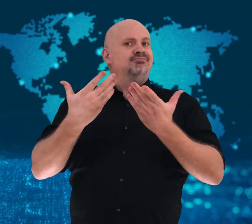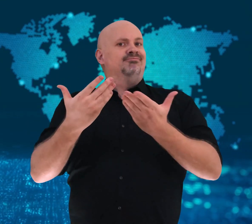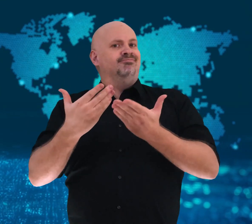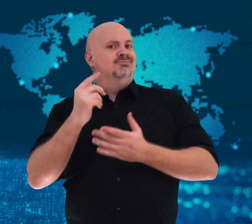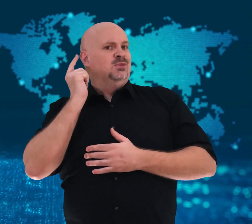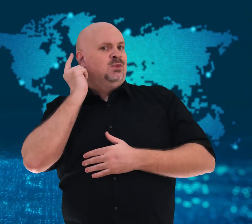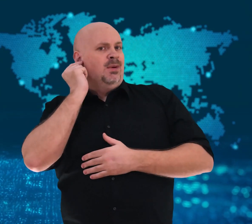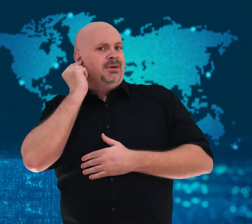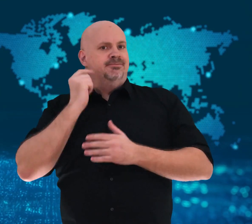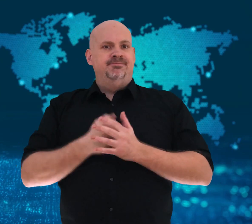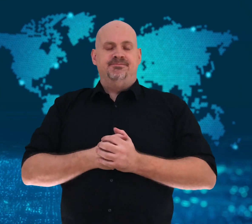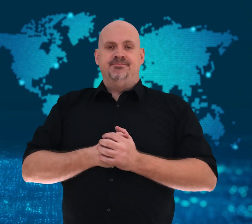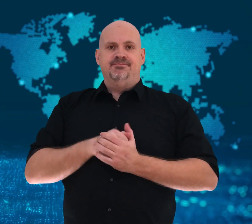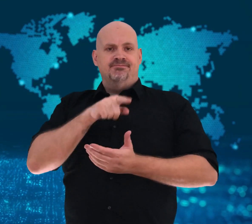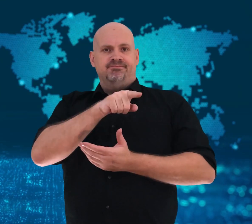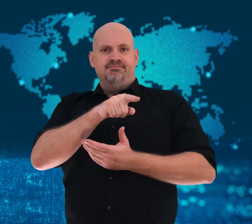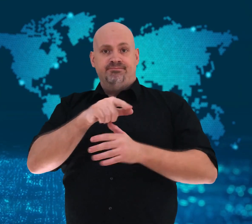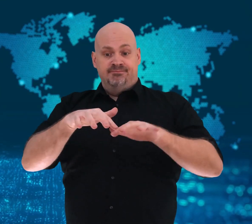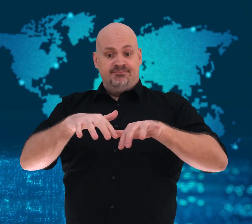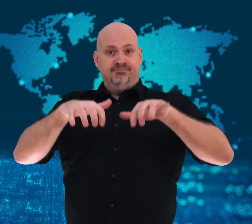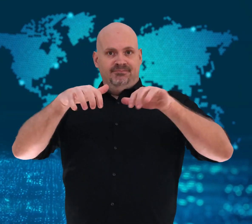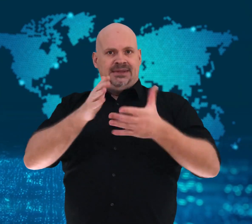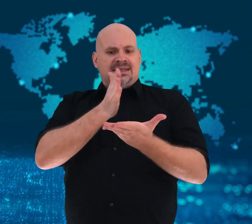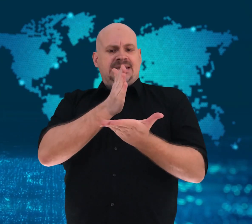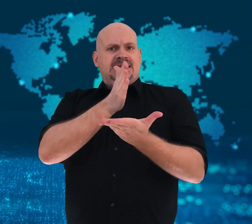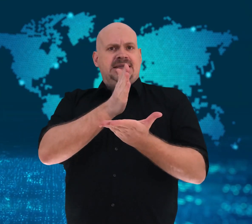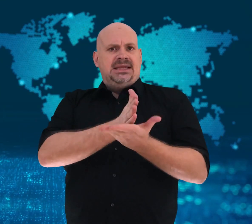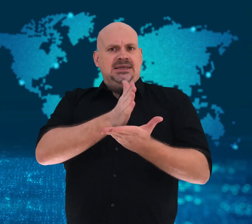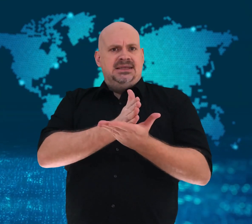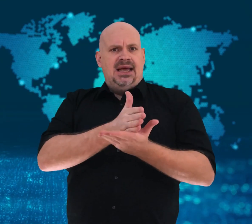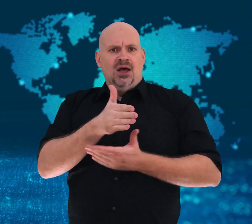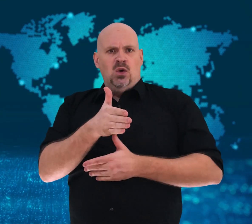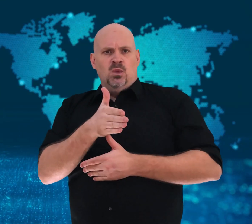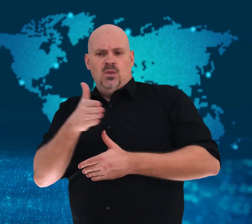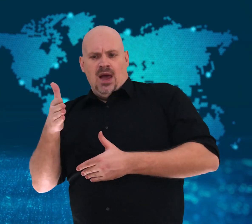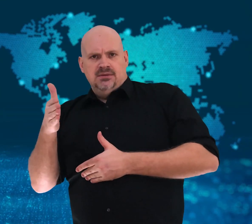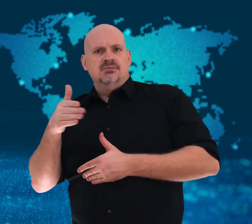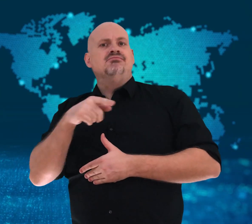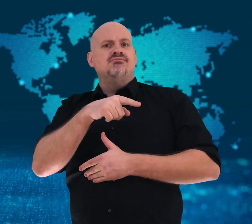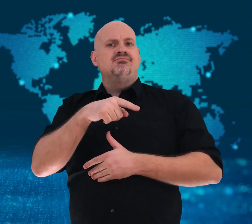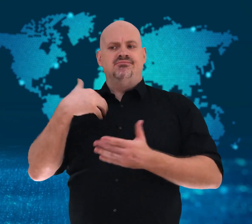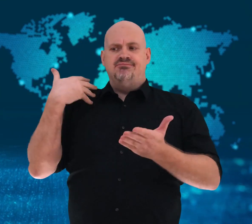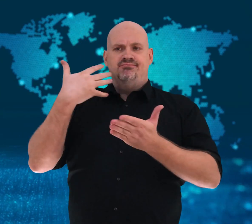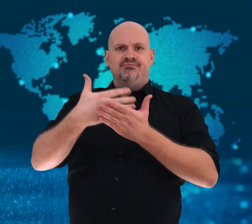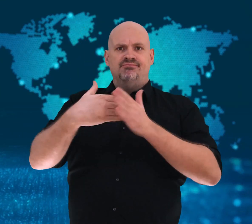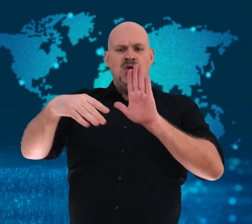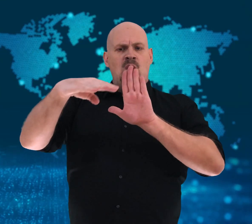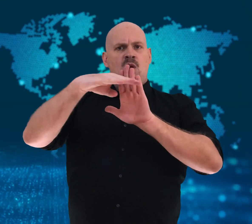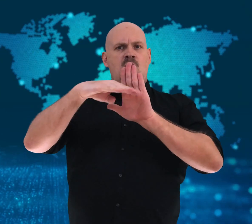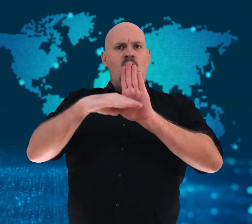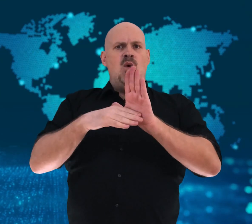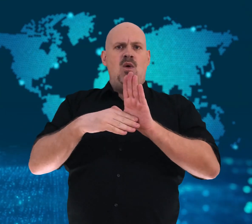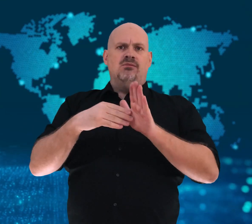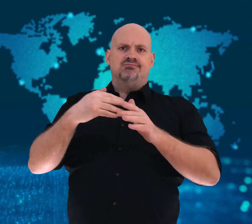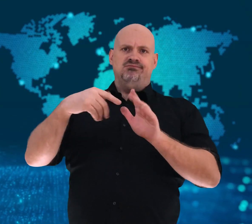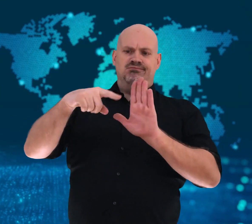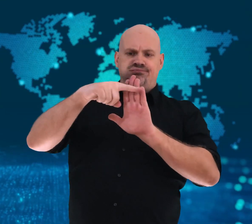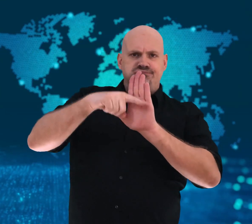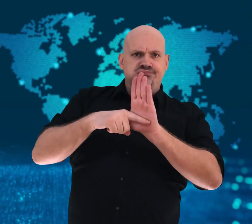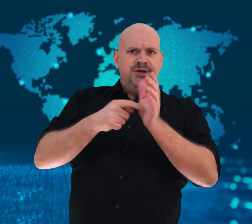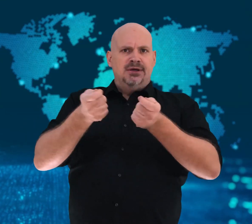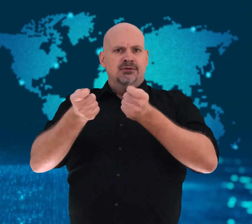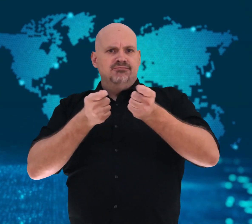Metsola is a center-right Maltese lawmaker who is known to be a